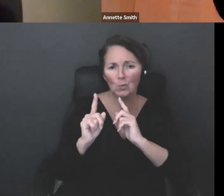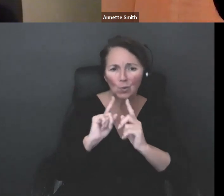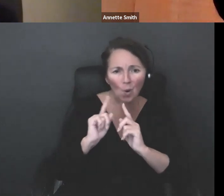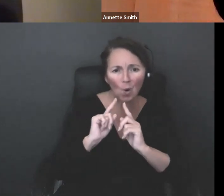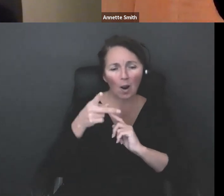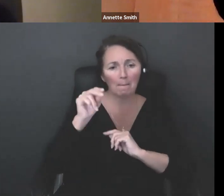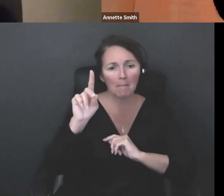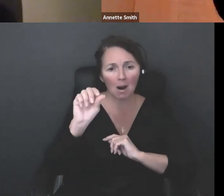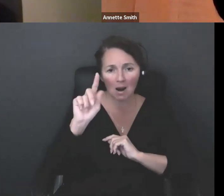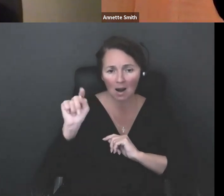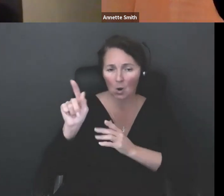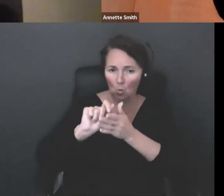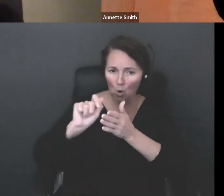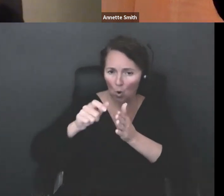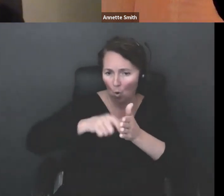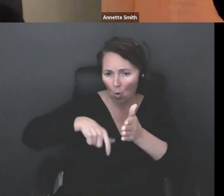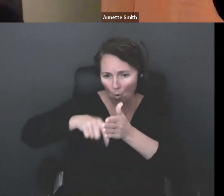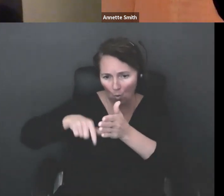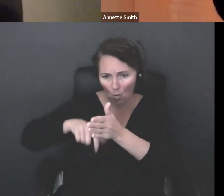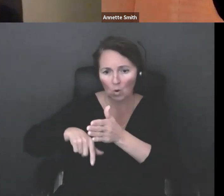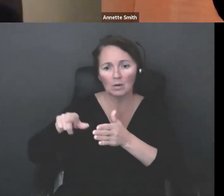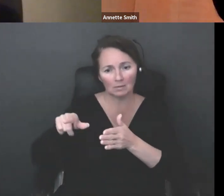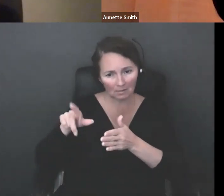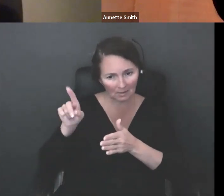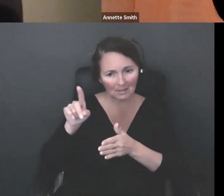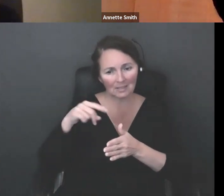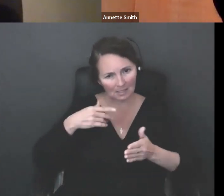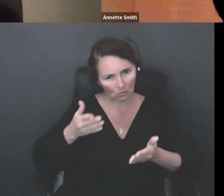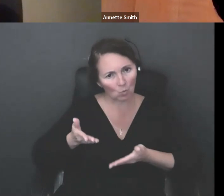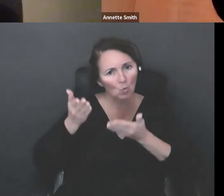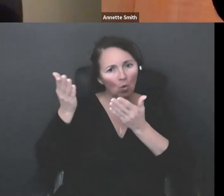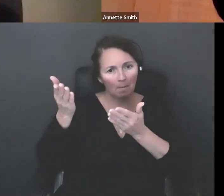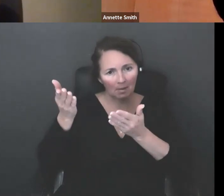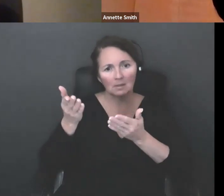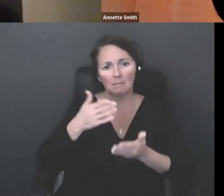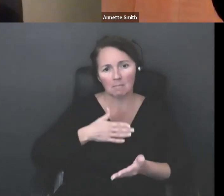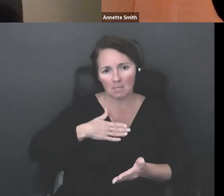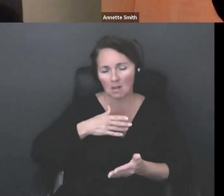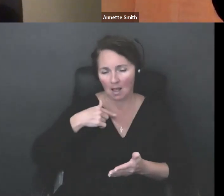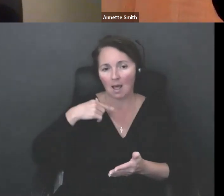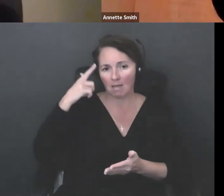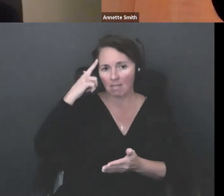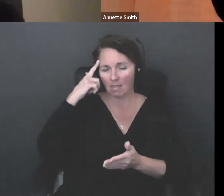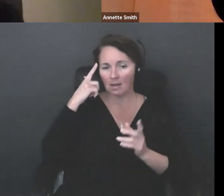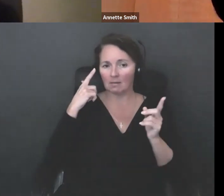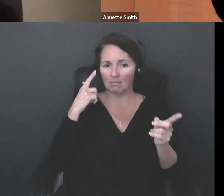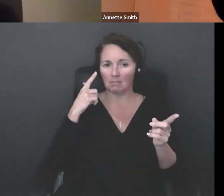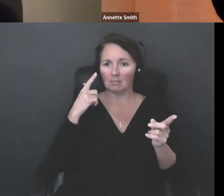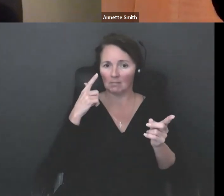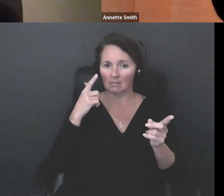Strings has done a lot of interviews and talks on different pod casts. She's written some articles. So I really highly recommend that.